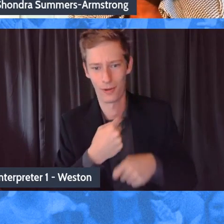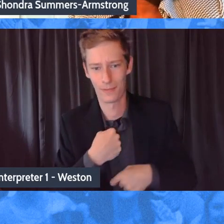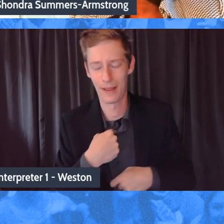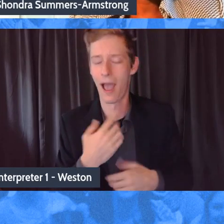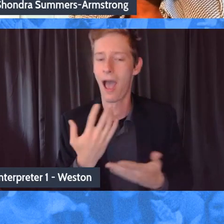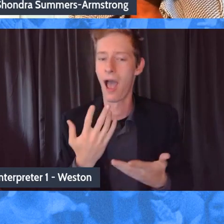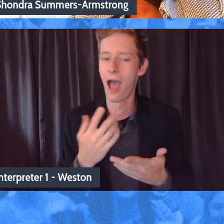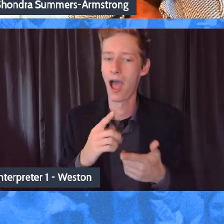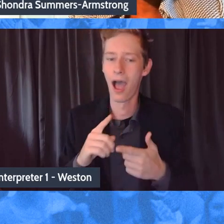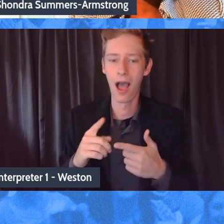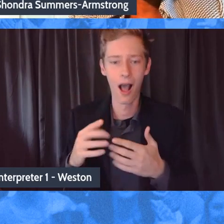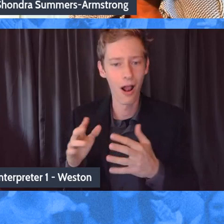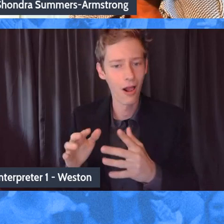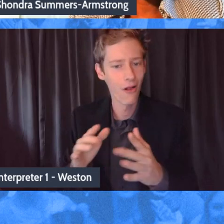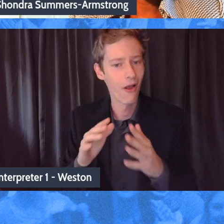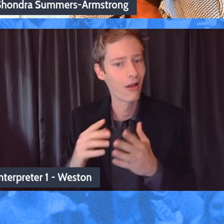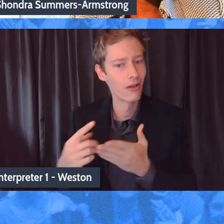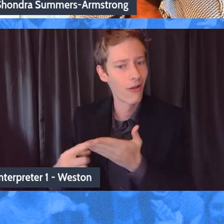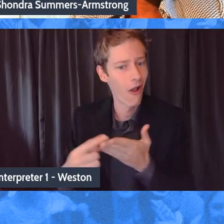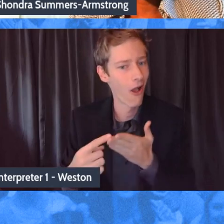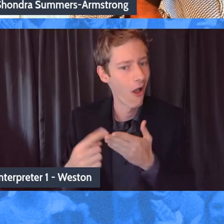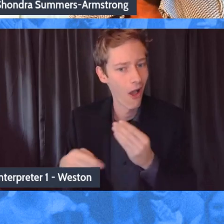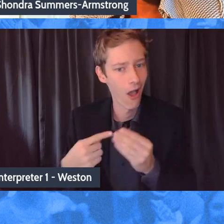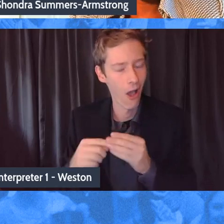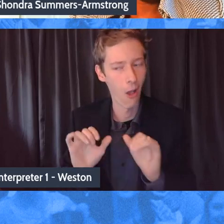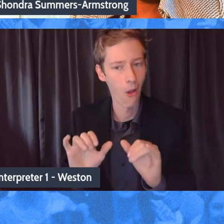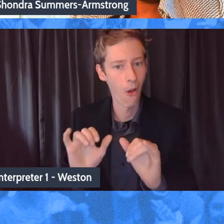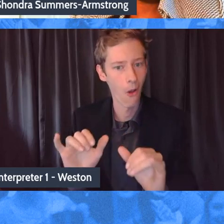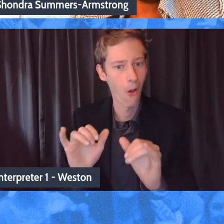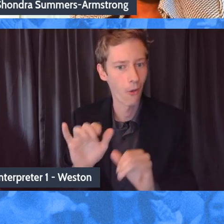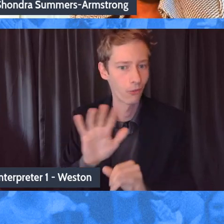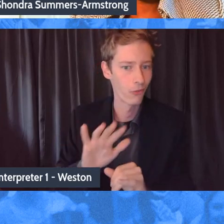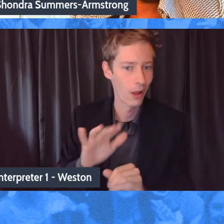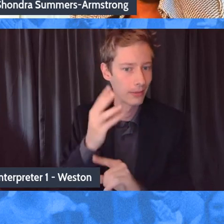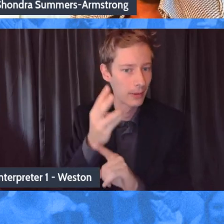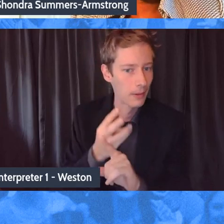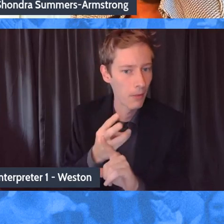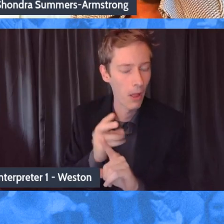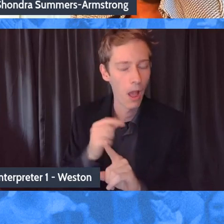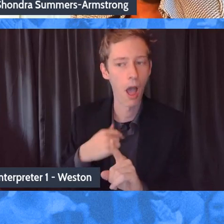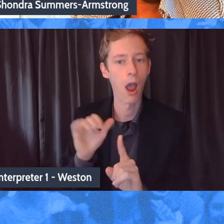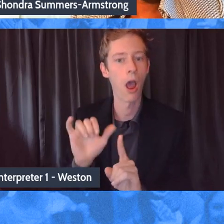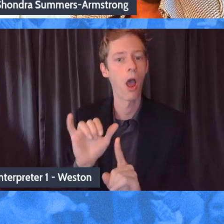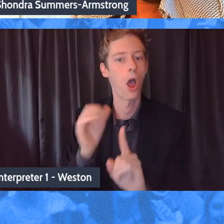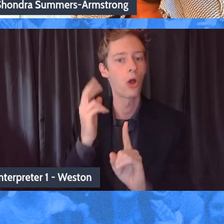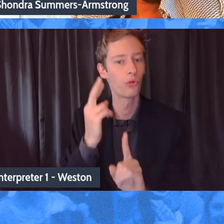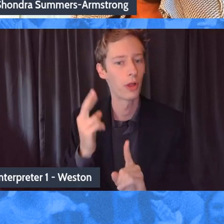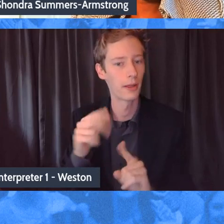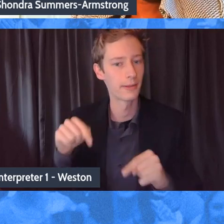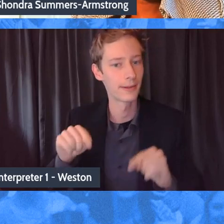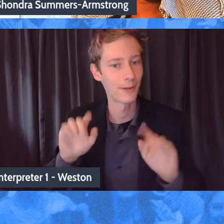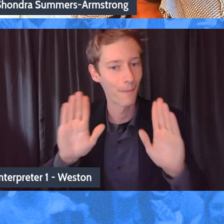and over the course of six months just realized, you know what? This is an amazing opportunity to try to make an impact on issues I've already been working on.